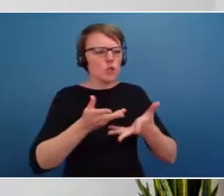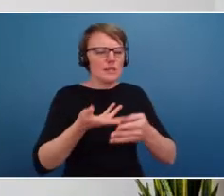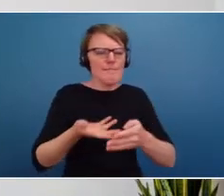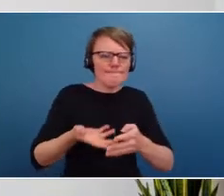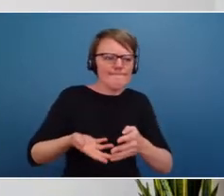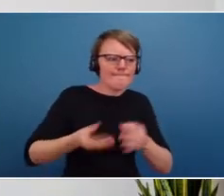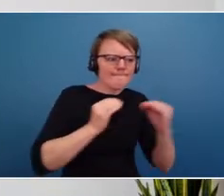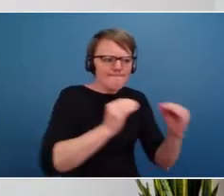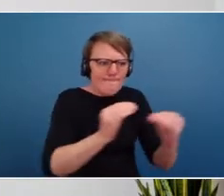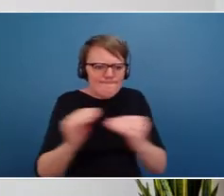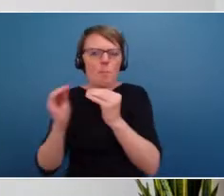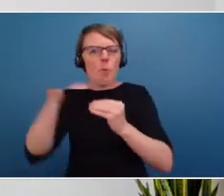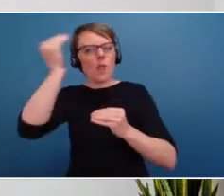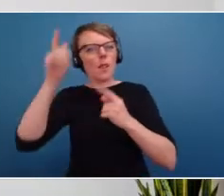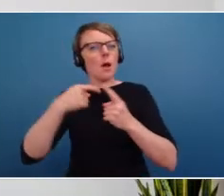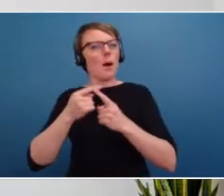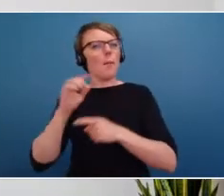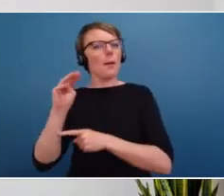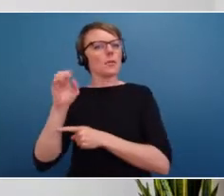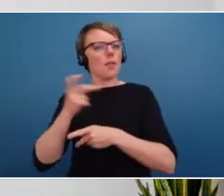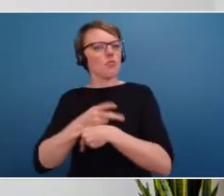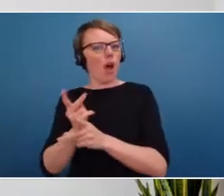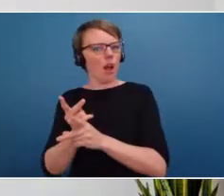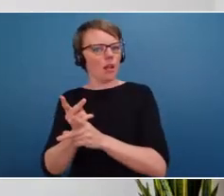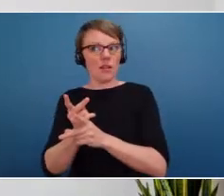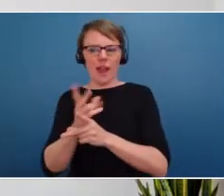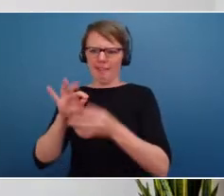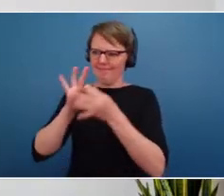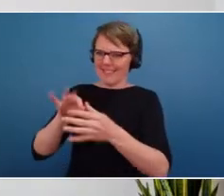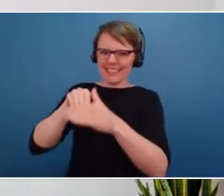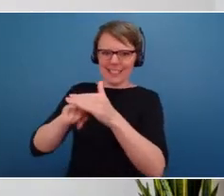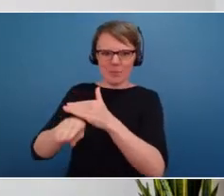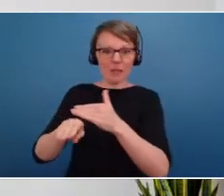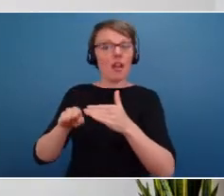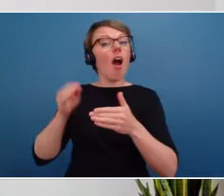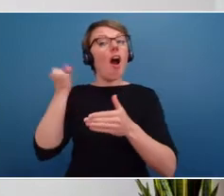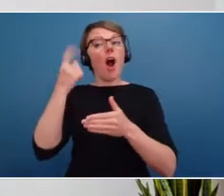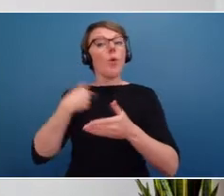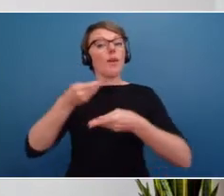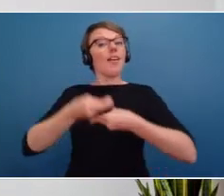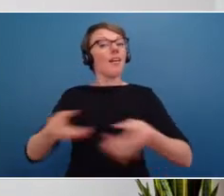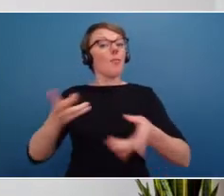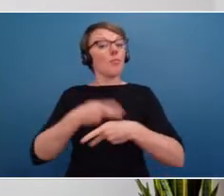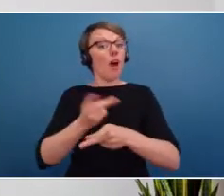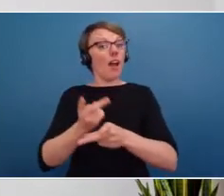You know, quite often people are not aware of everything that is in there straight out of the box. So this is a great opportunity, especially in the time that